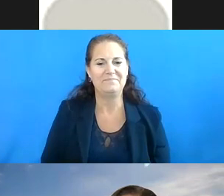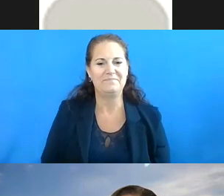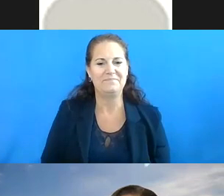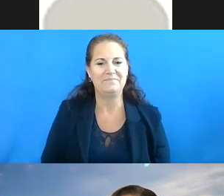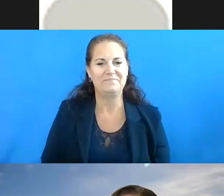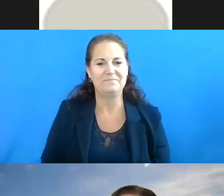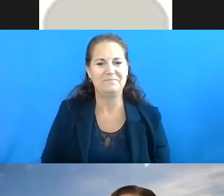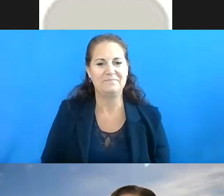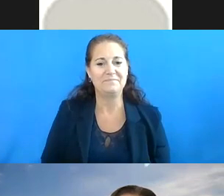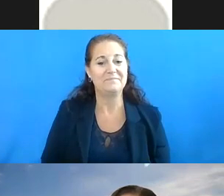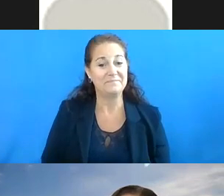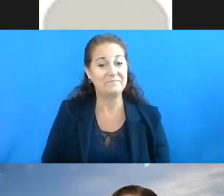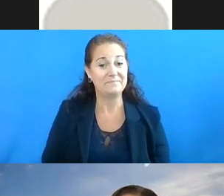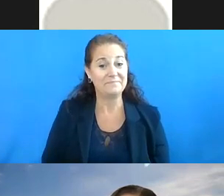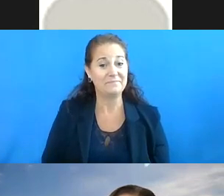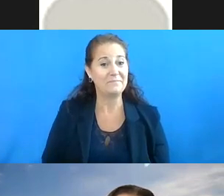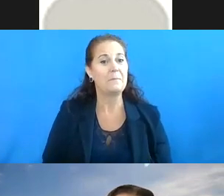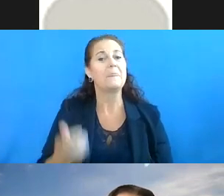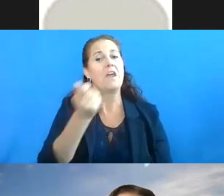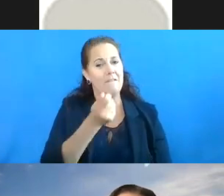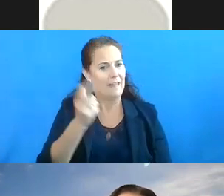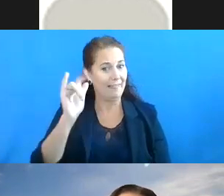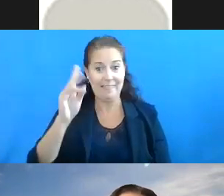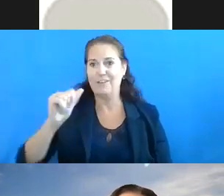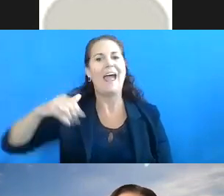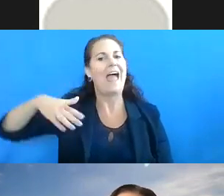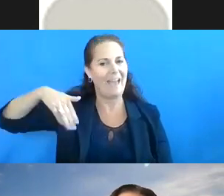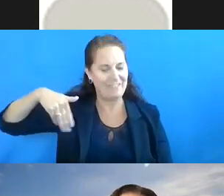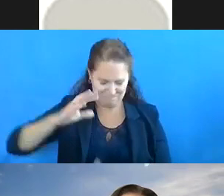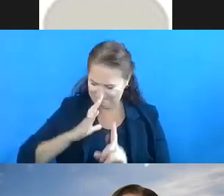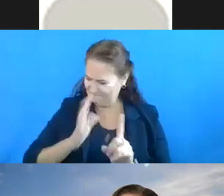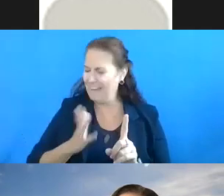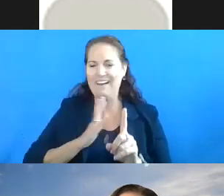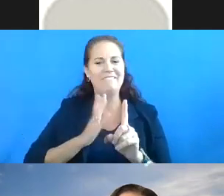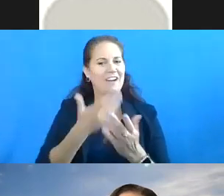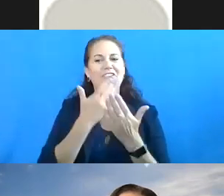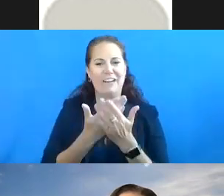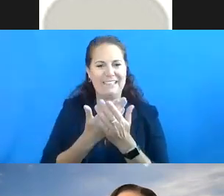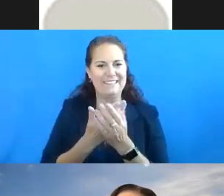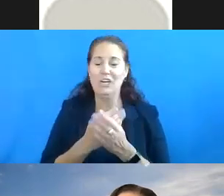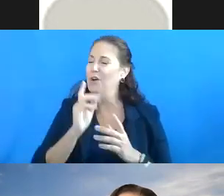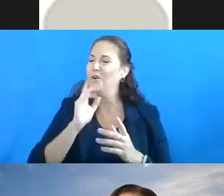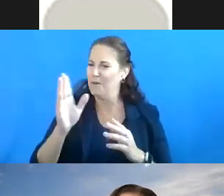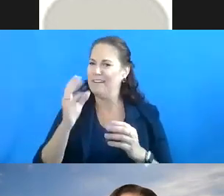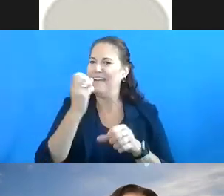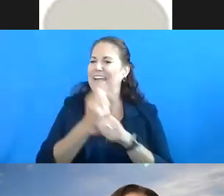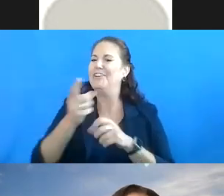Ok, so a few people, oh, Linda, you never have. Ok, great. Well we are going to get you started,